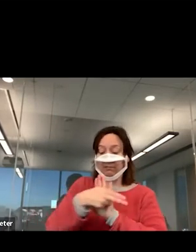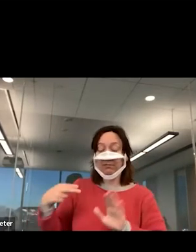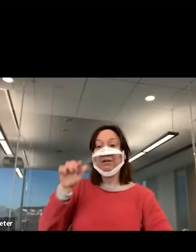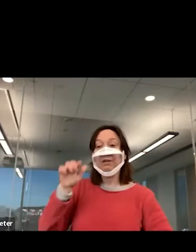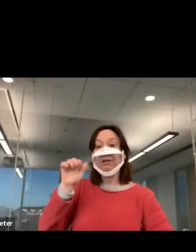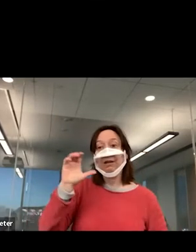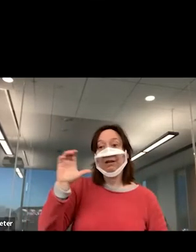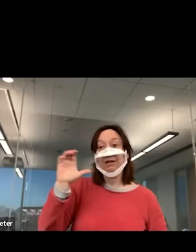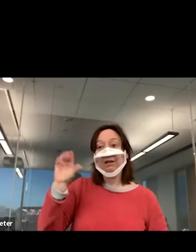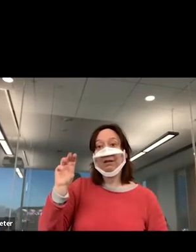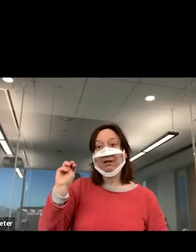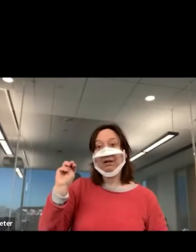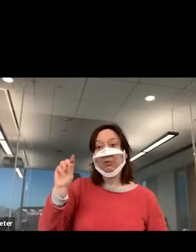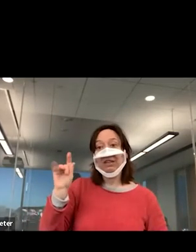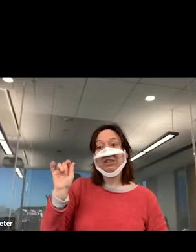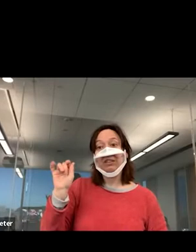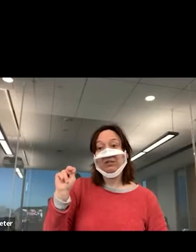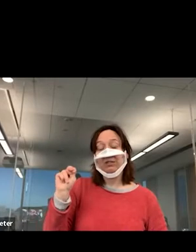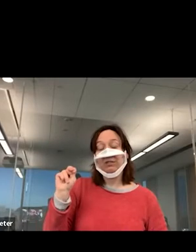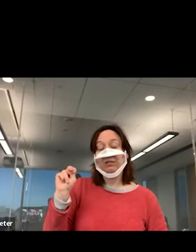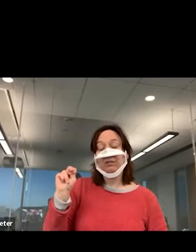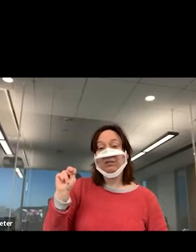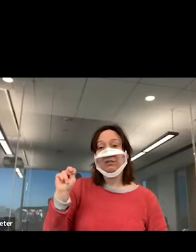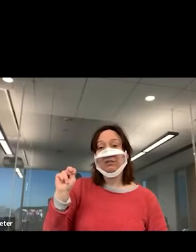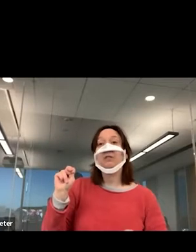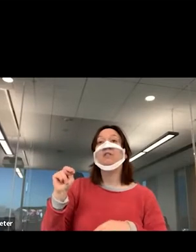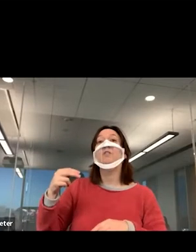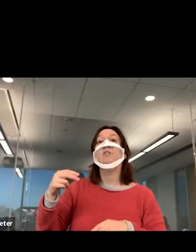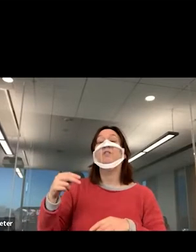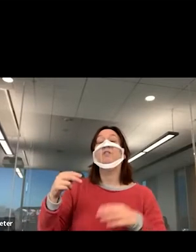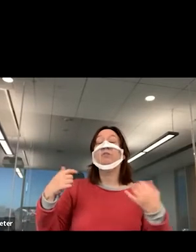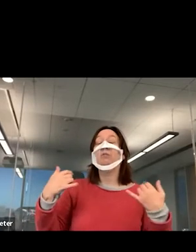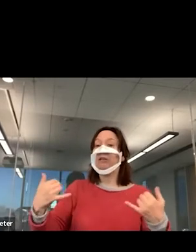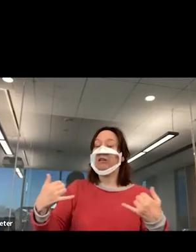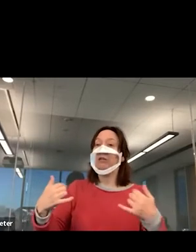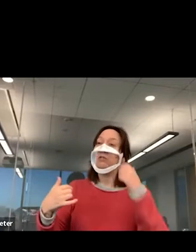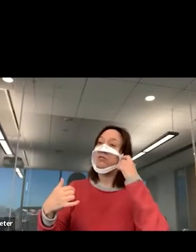so we see you know that there's a lot of barriers to people with disabilities